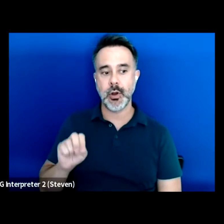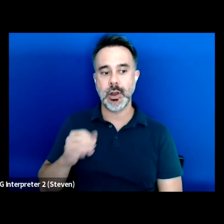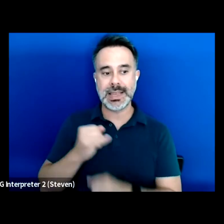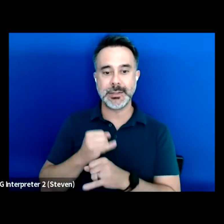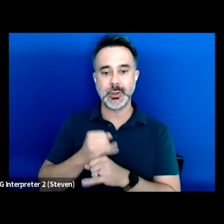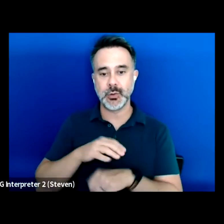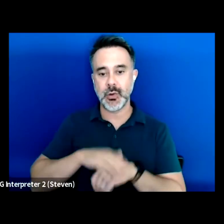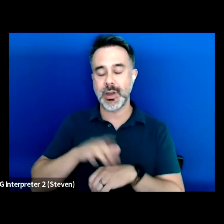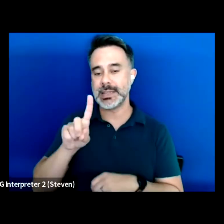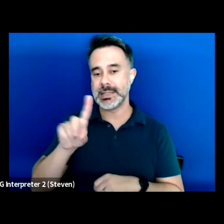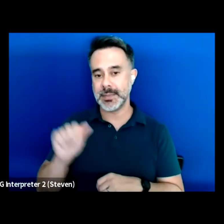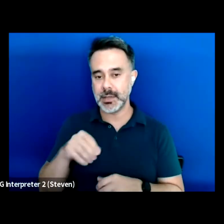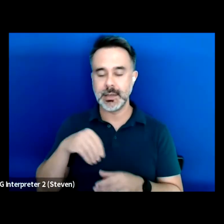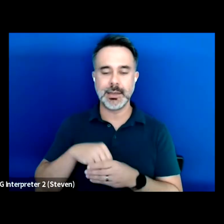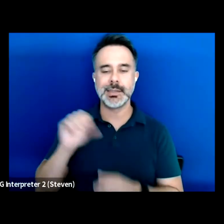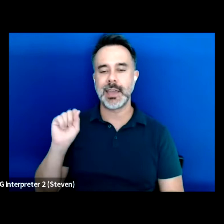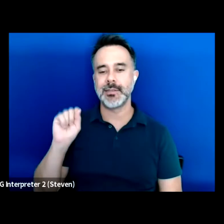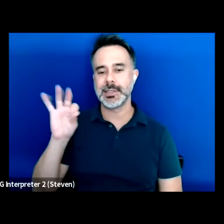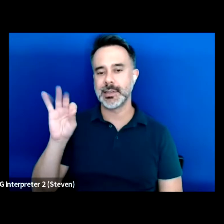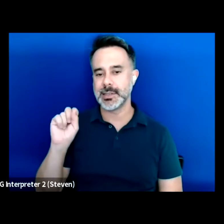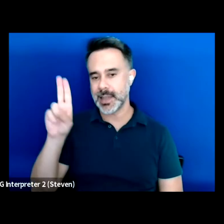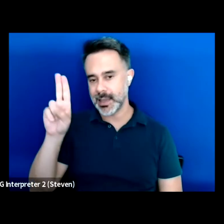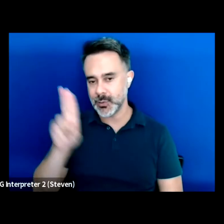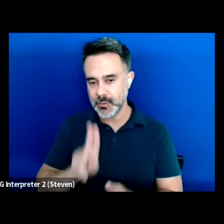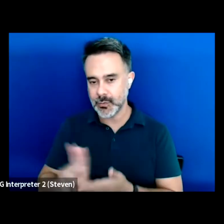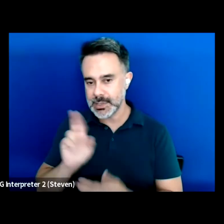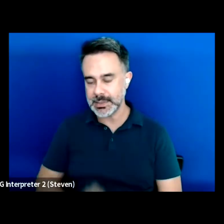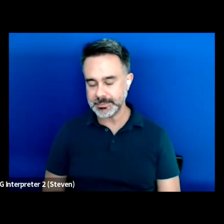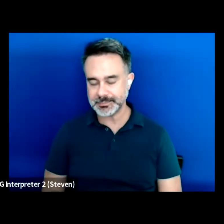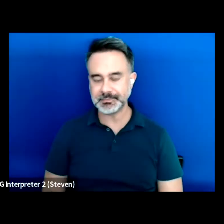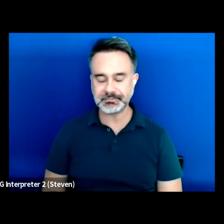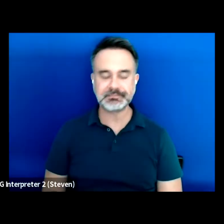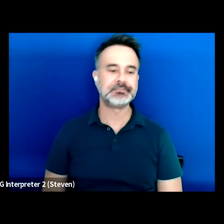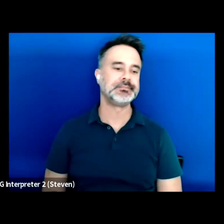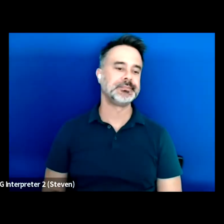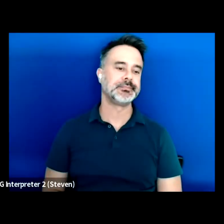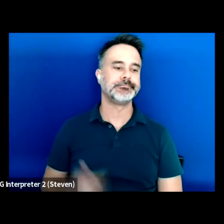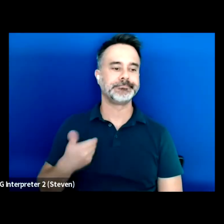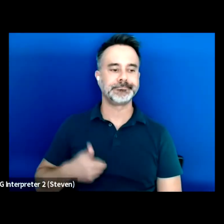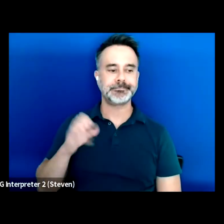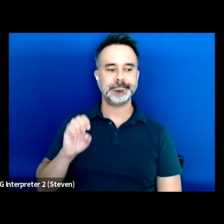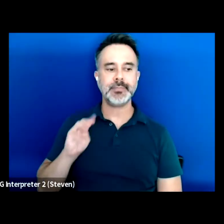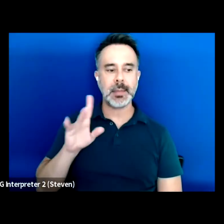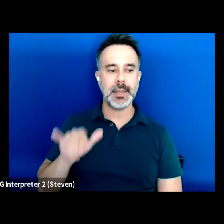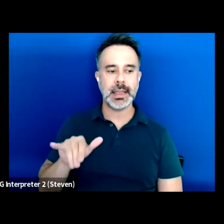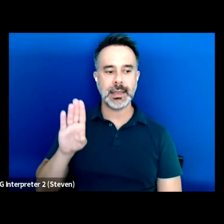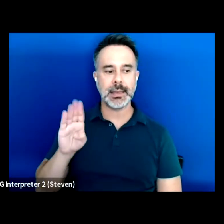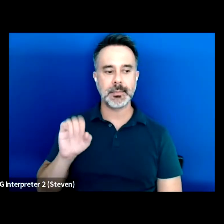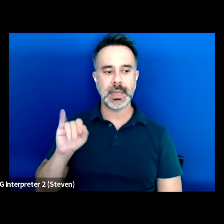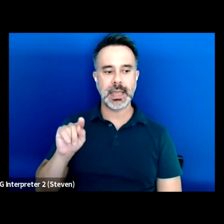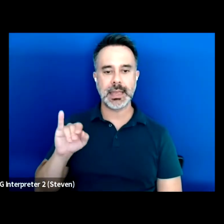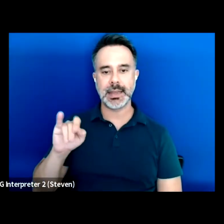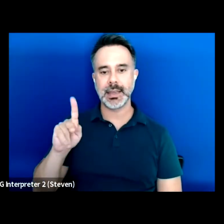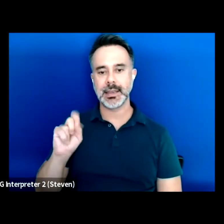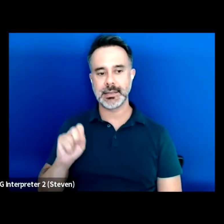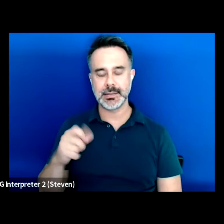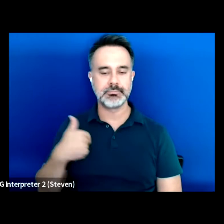but we invite you to use the Q&A space as if it is a chat room. So feel free to share your reactions.